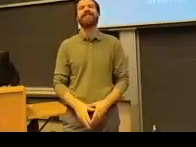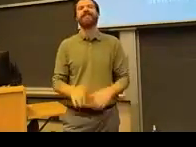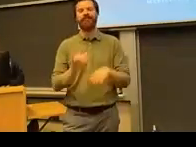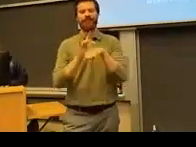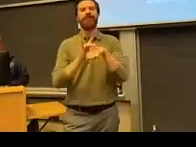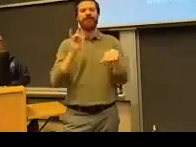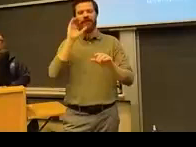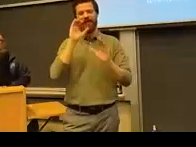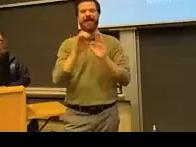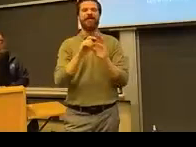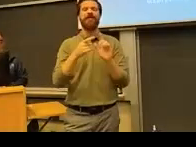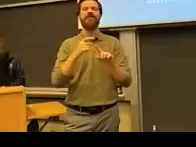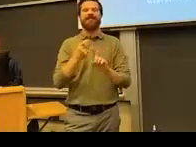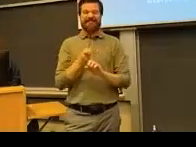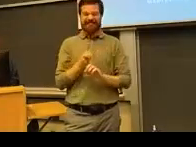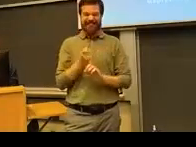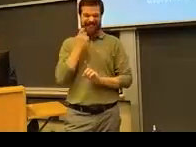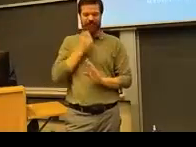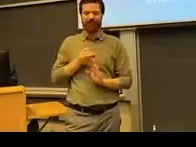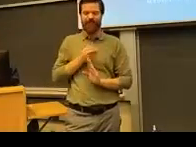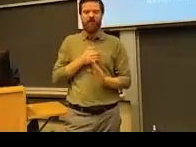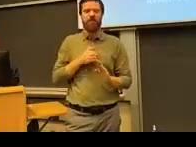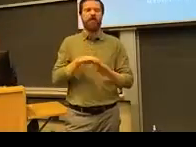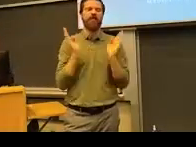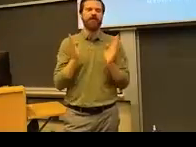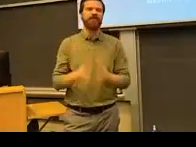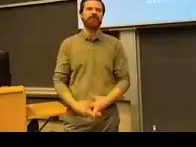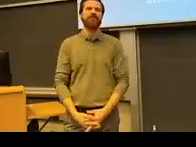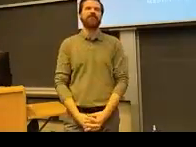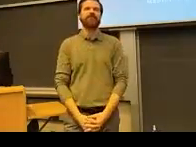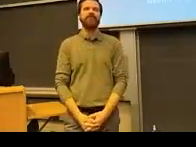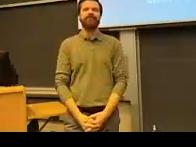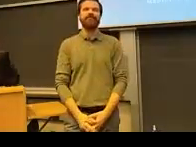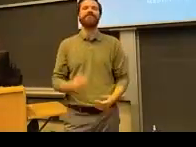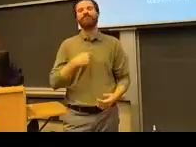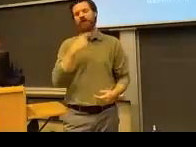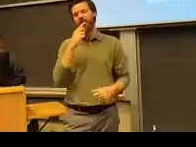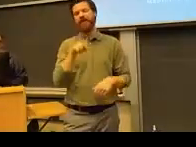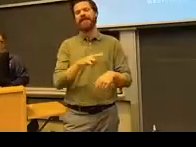from just before we opened up and I got to tell the National Conference I really wish